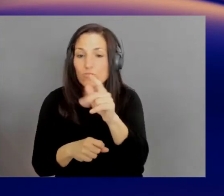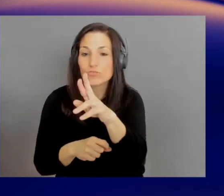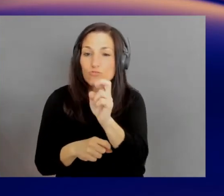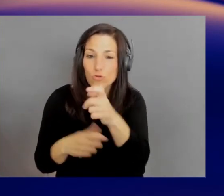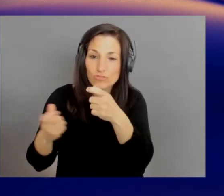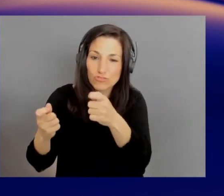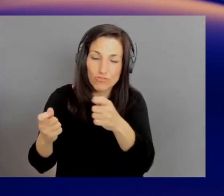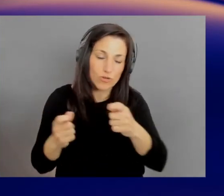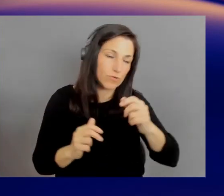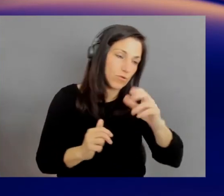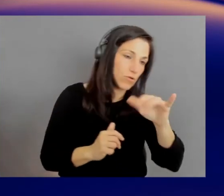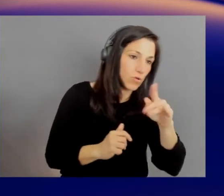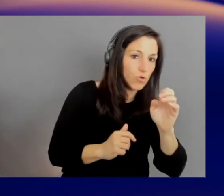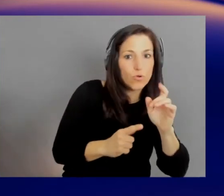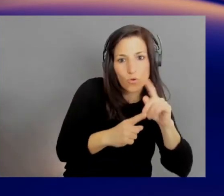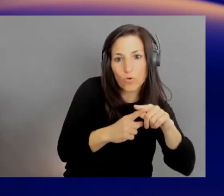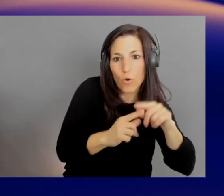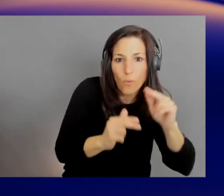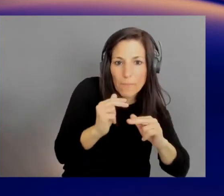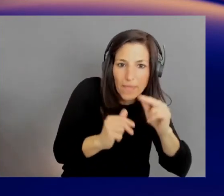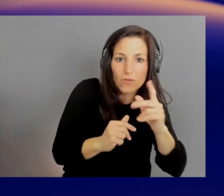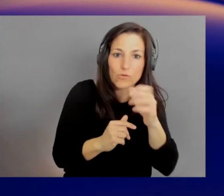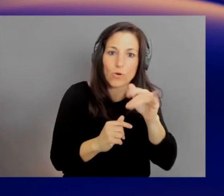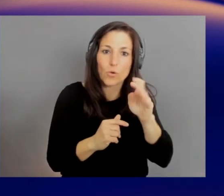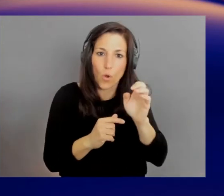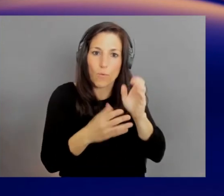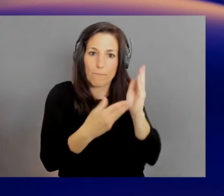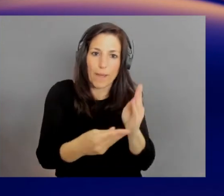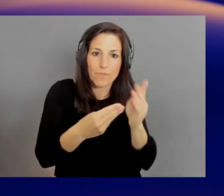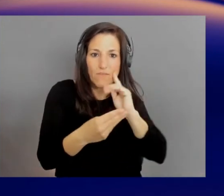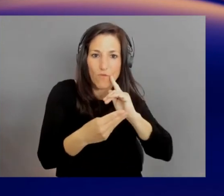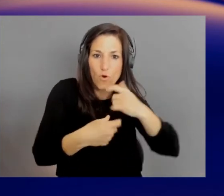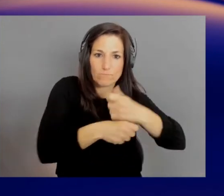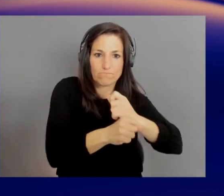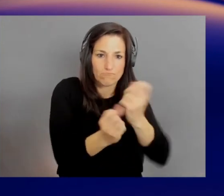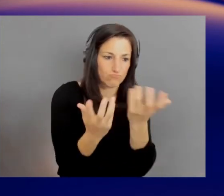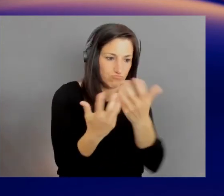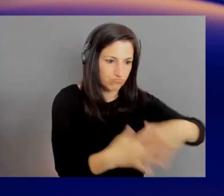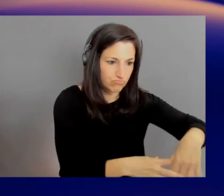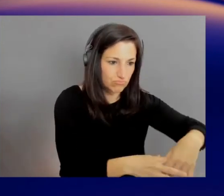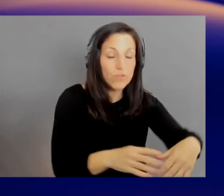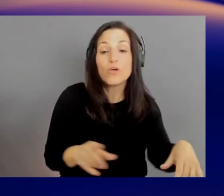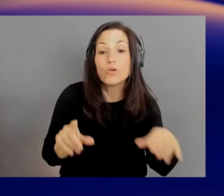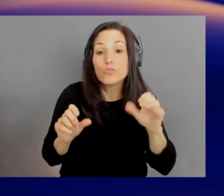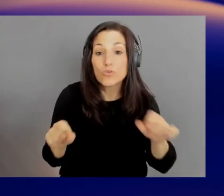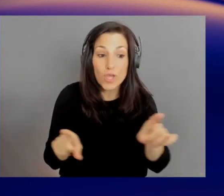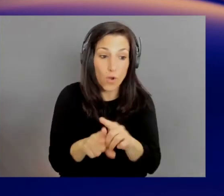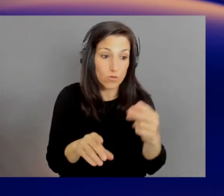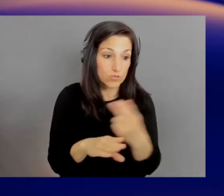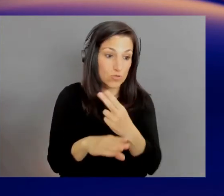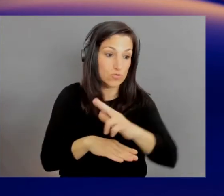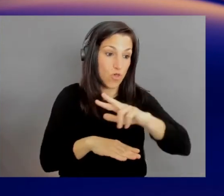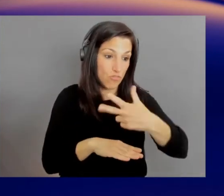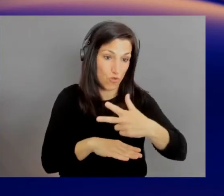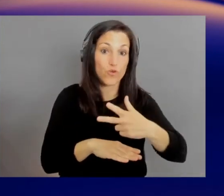CodePipeline for orchestration. There is also the option to use third party Git repository. So you could use GitHub, enterprise